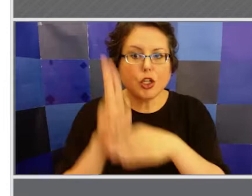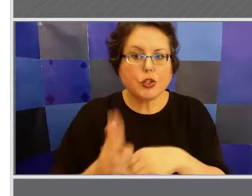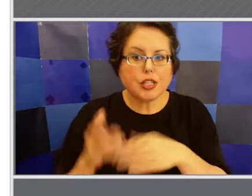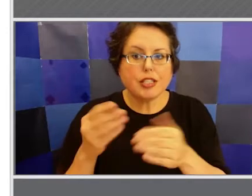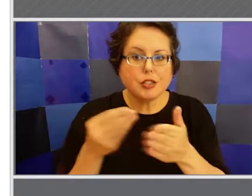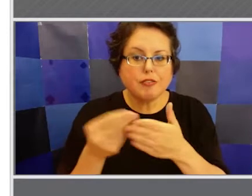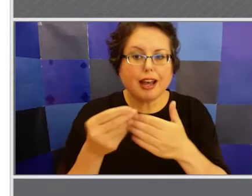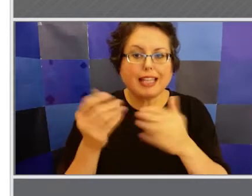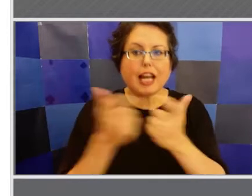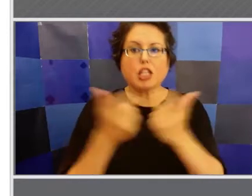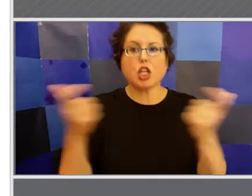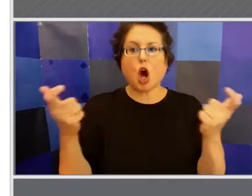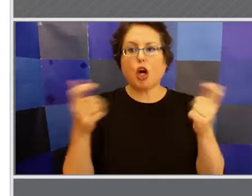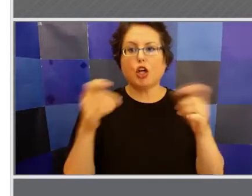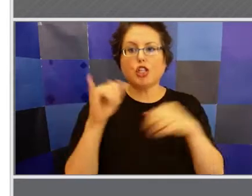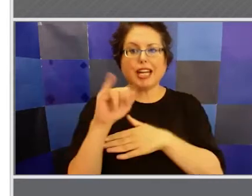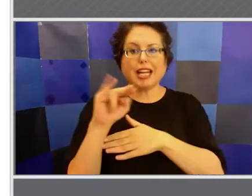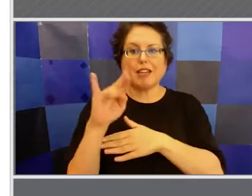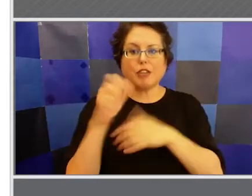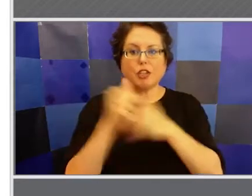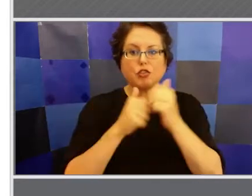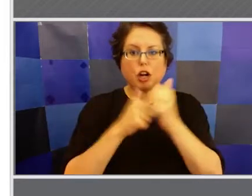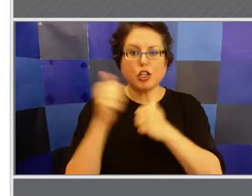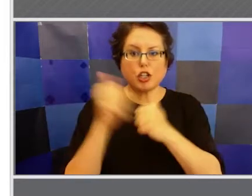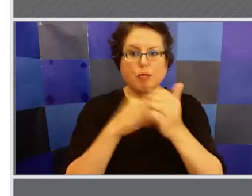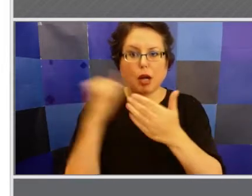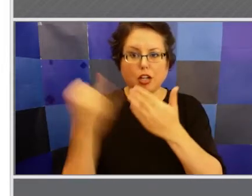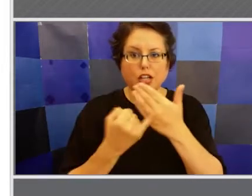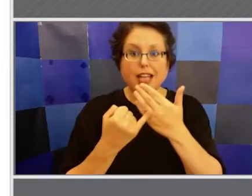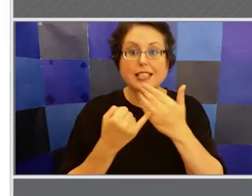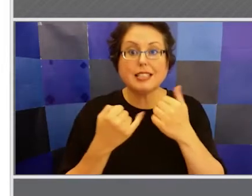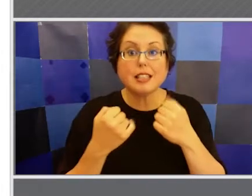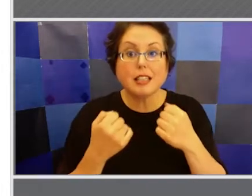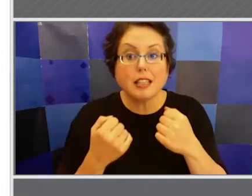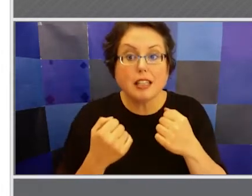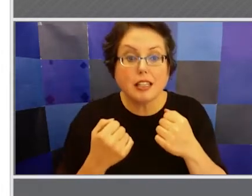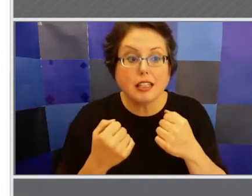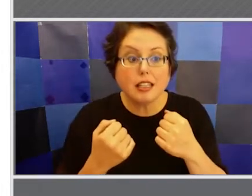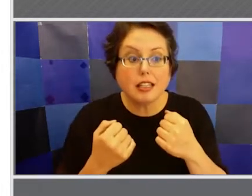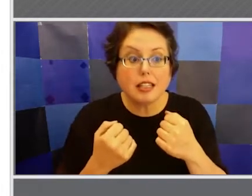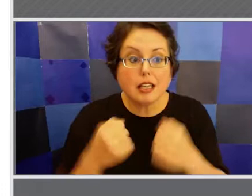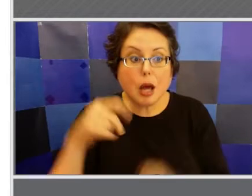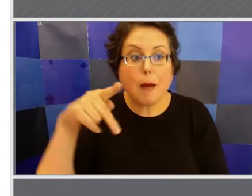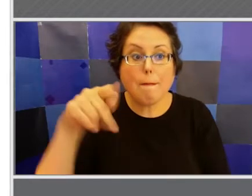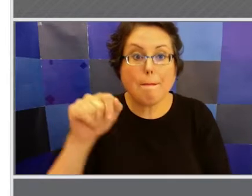right, that pay go short for pays can go.